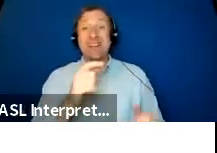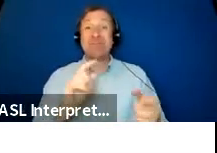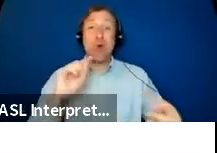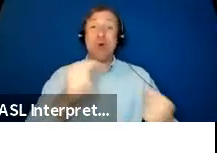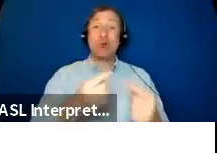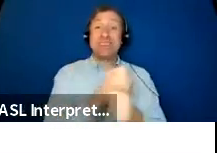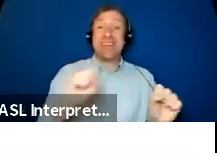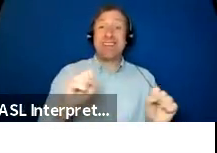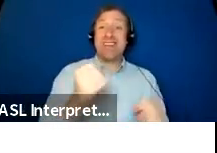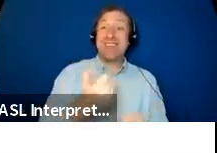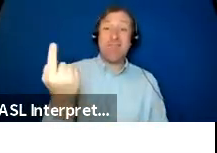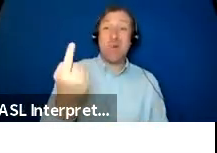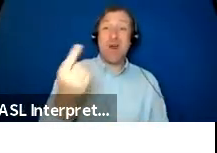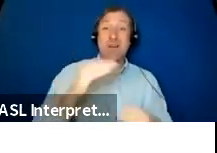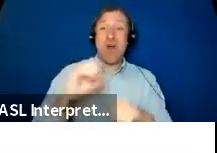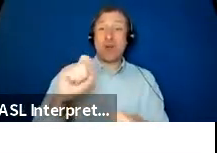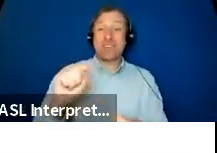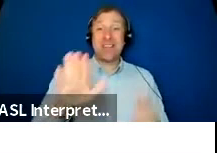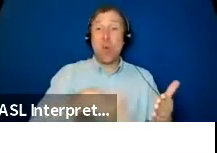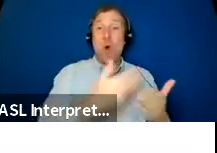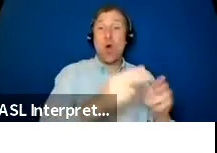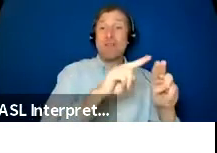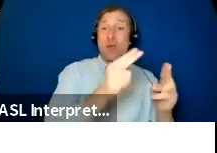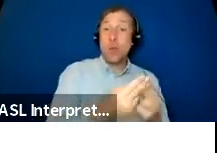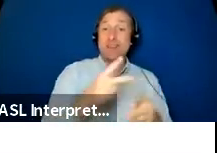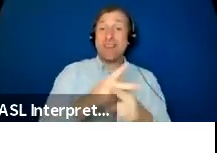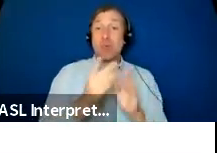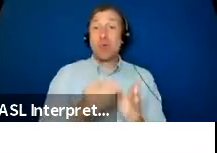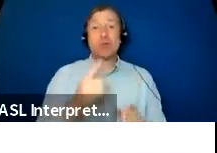and all of the unions and the producers have agreed that that's simply unacceptable.